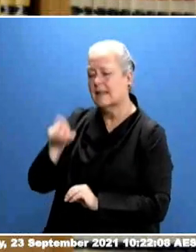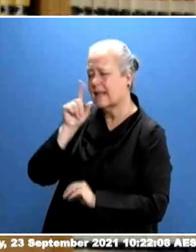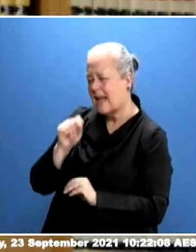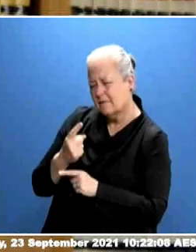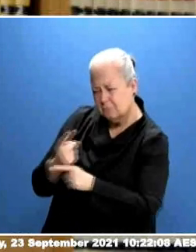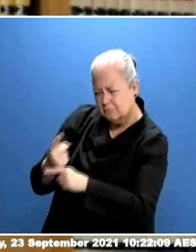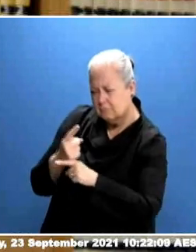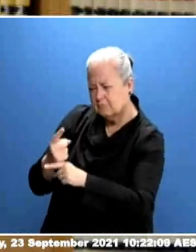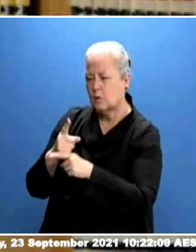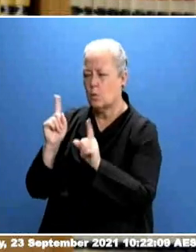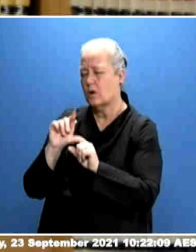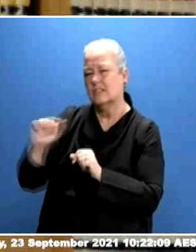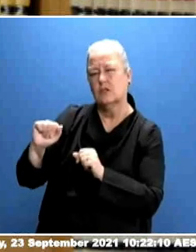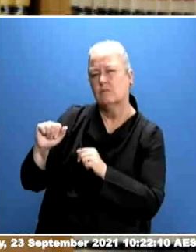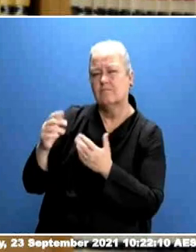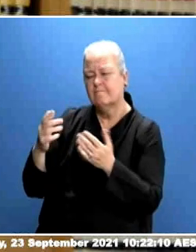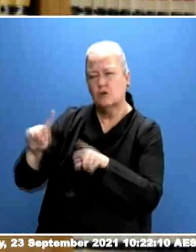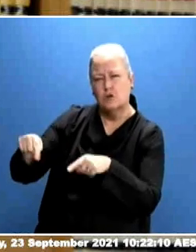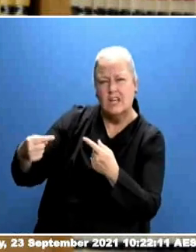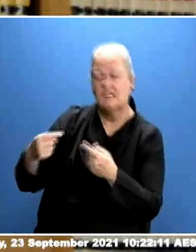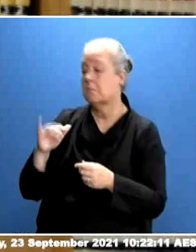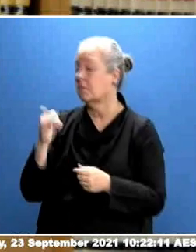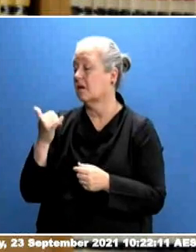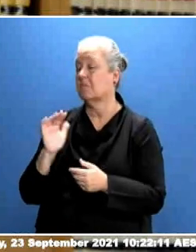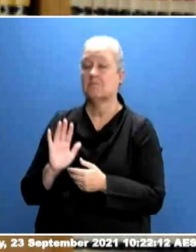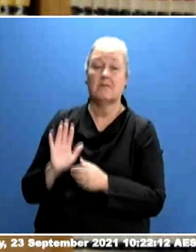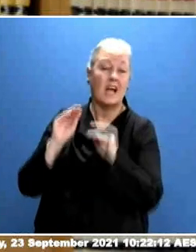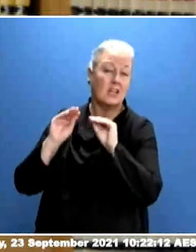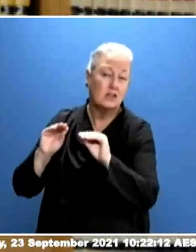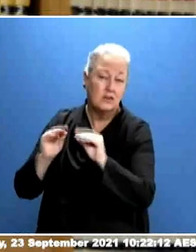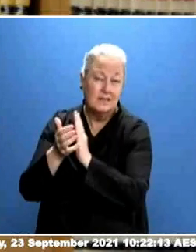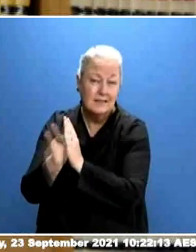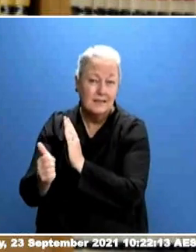strengths that they have in relation to their education skills, and we also have